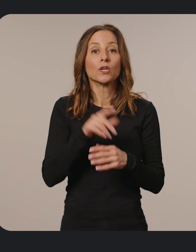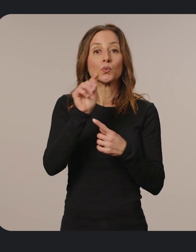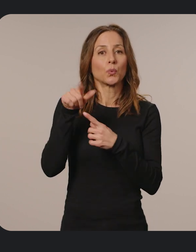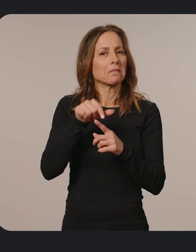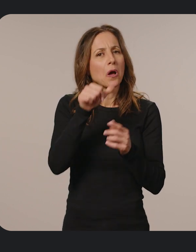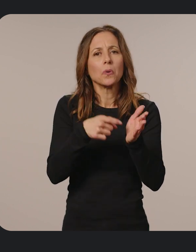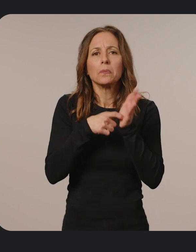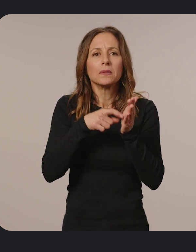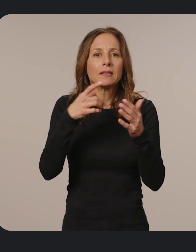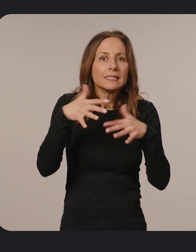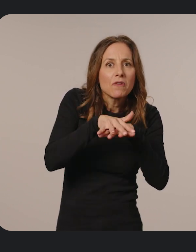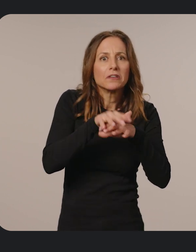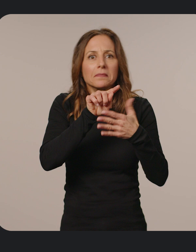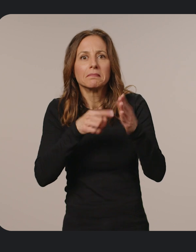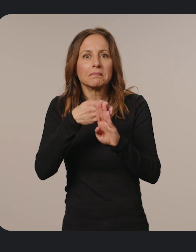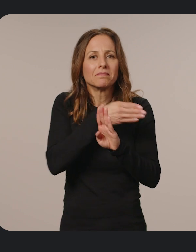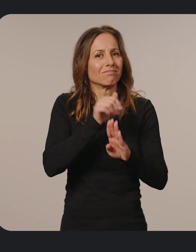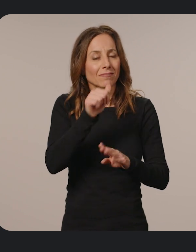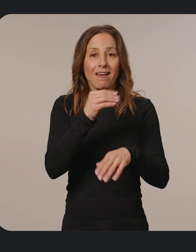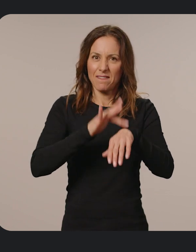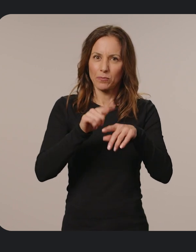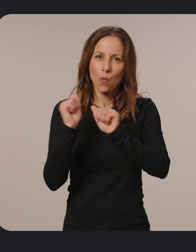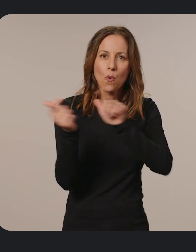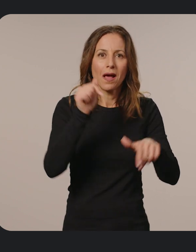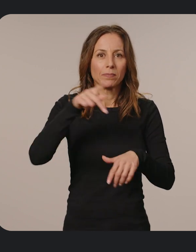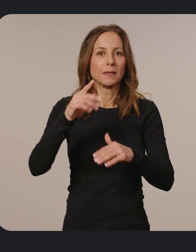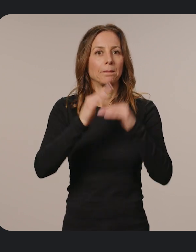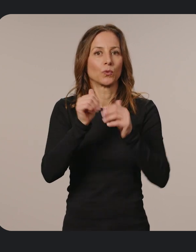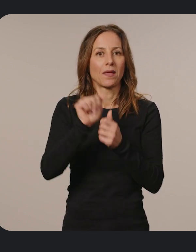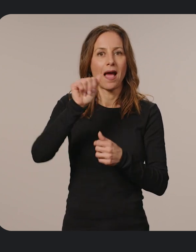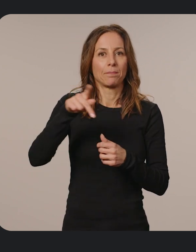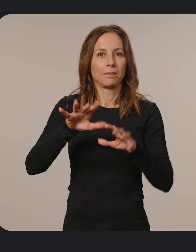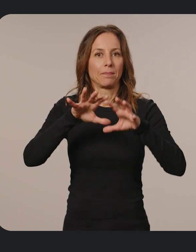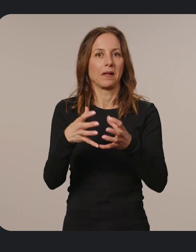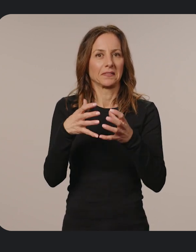The tool doesn't require any prior integration and will be available to all apps built with app